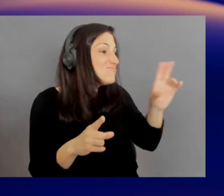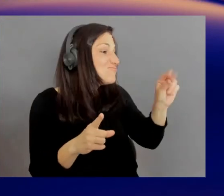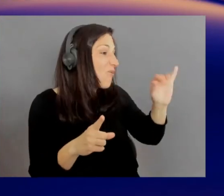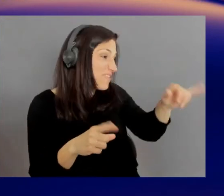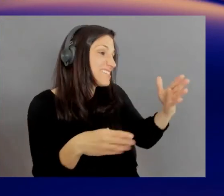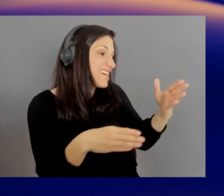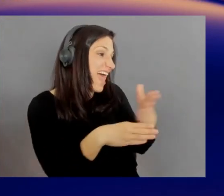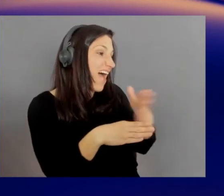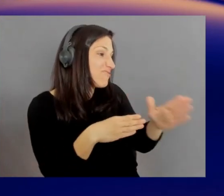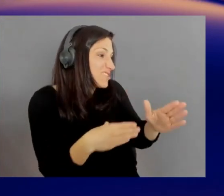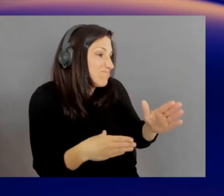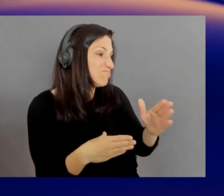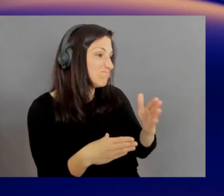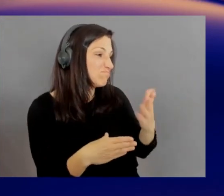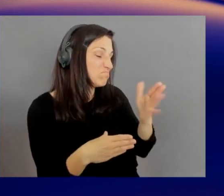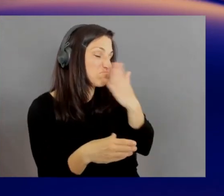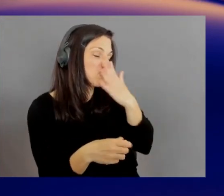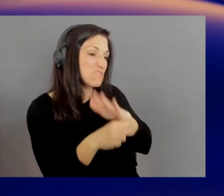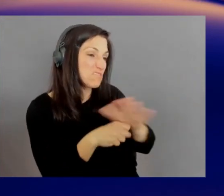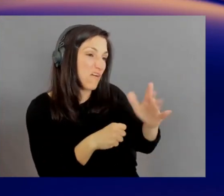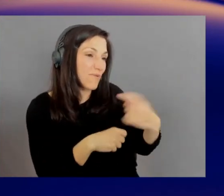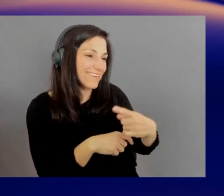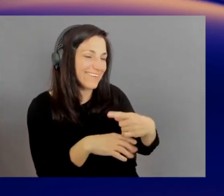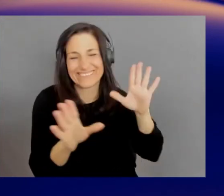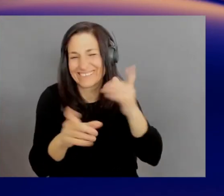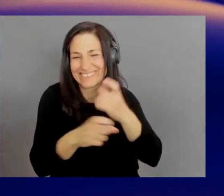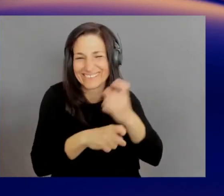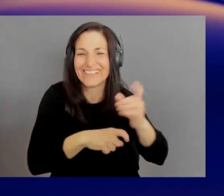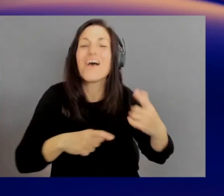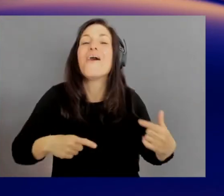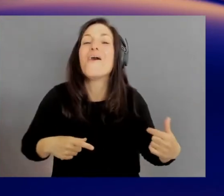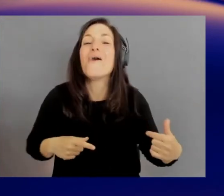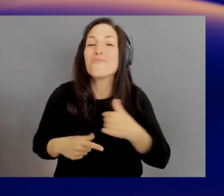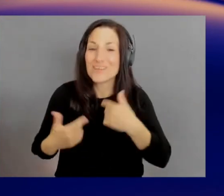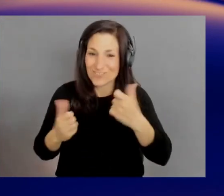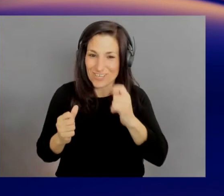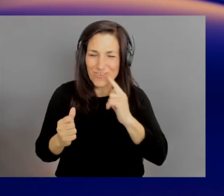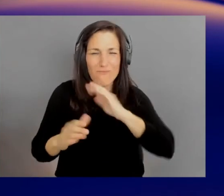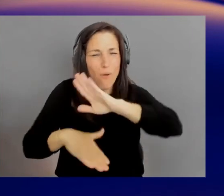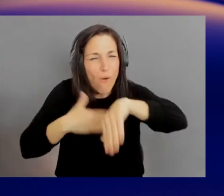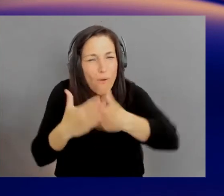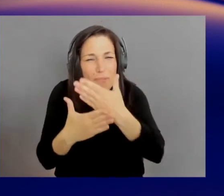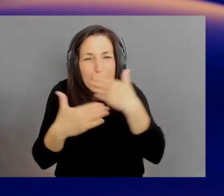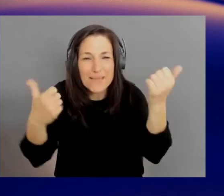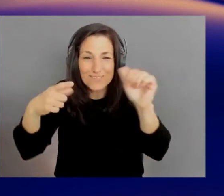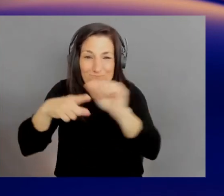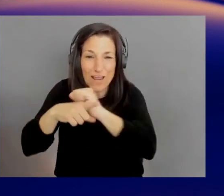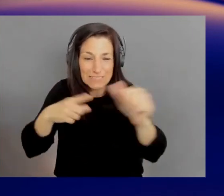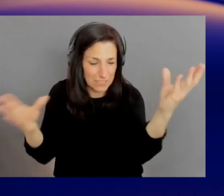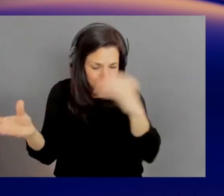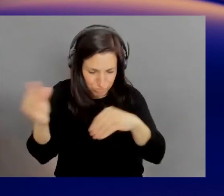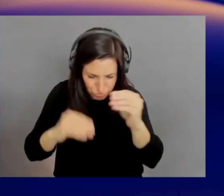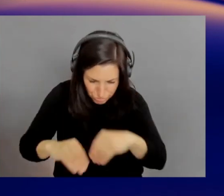and so what we tried to do is take all the best practices, right? That we've kind of come up with and what that ends up being is it's not as linear